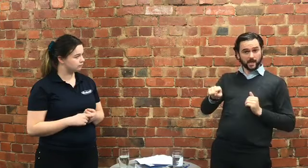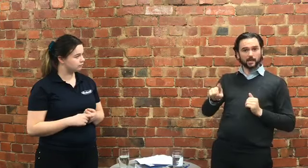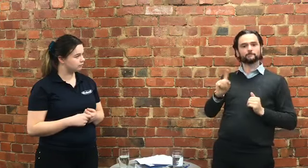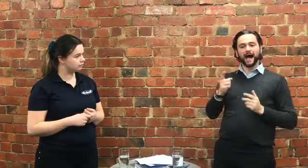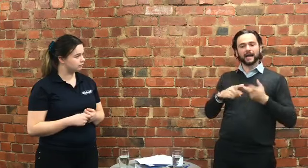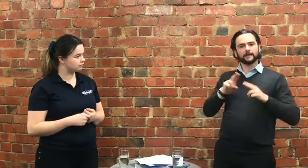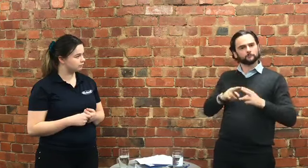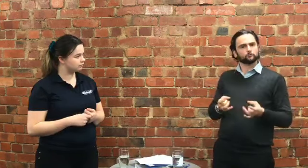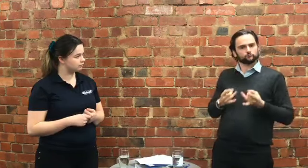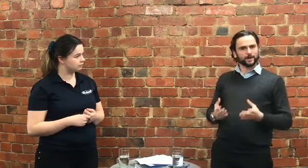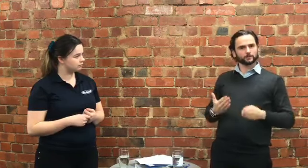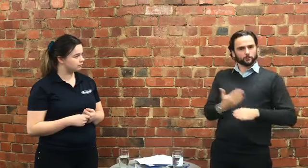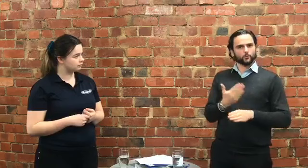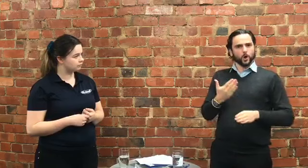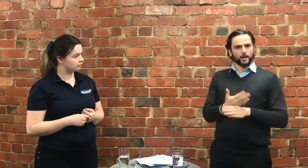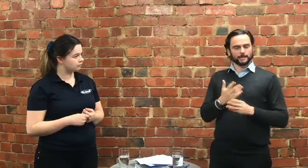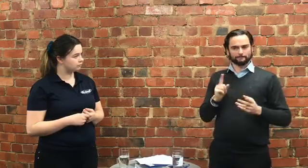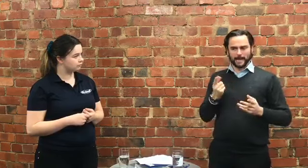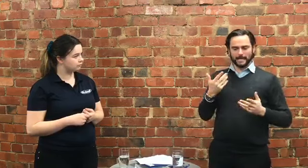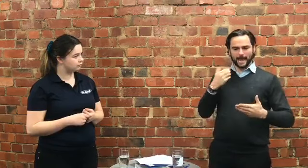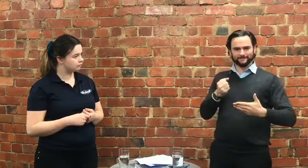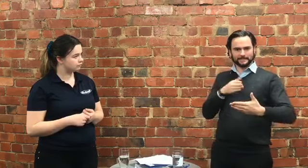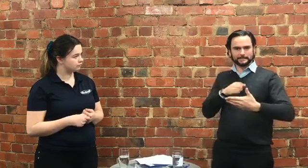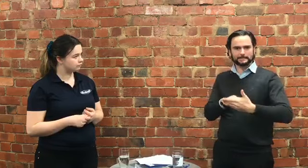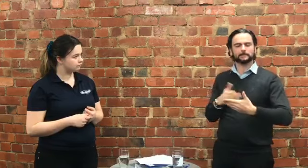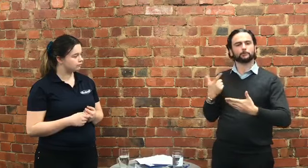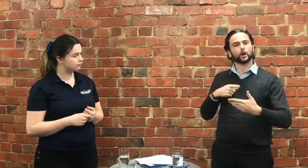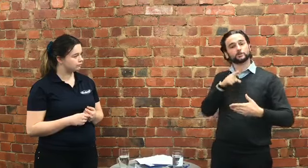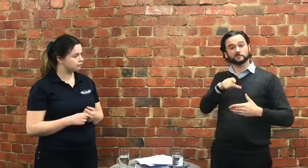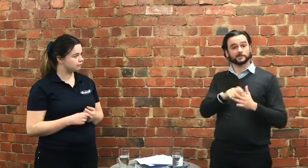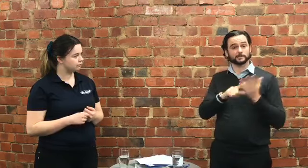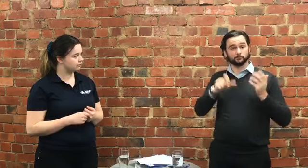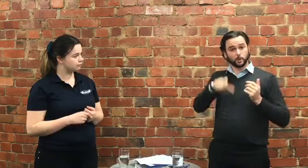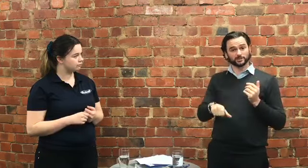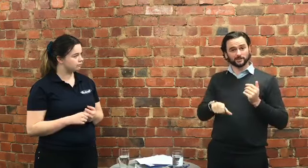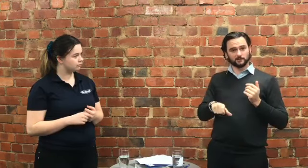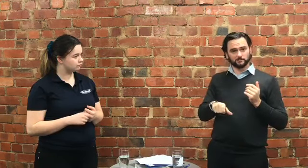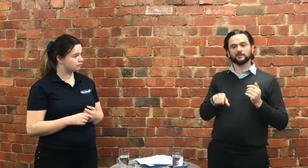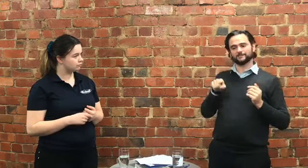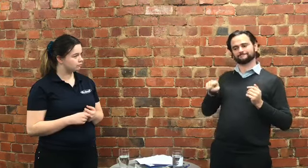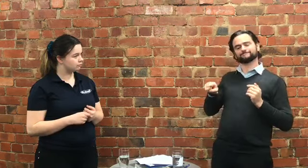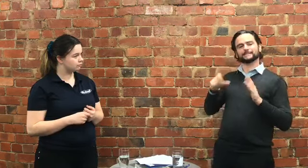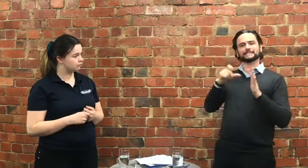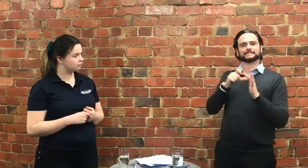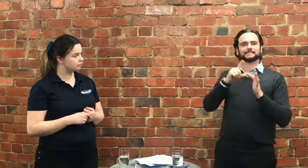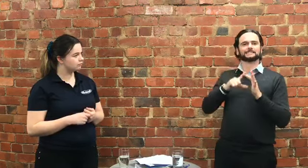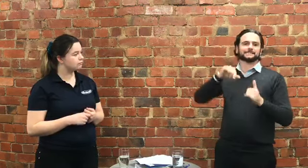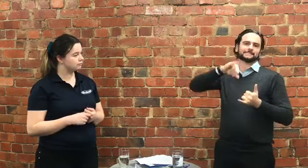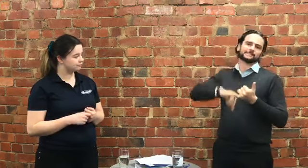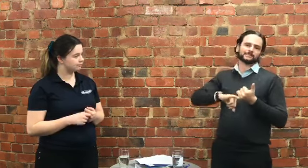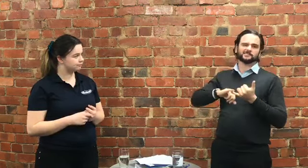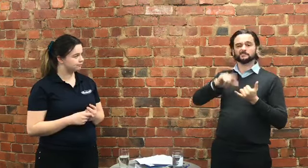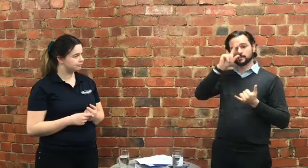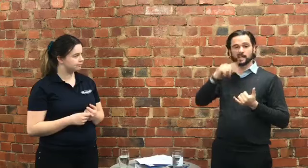and skill development in their area as well. Perhaps people are finding barriers to that,